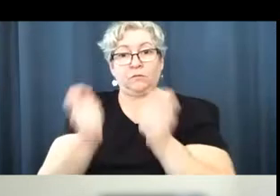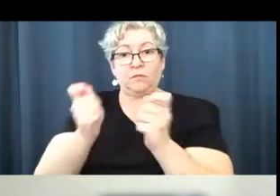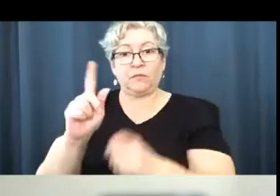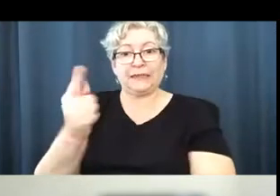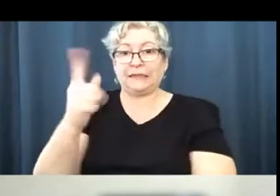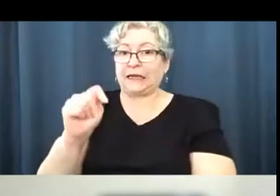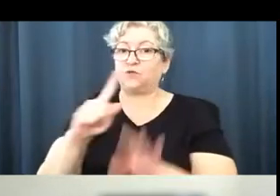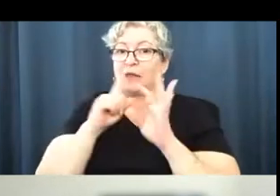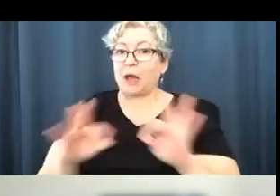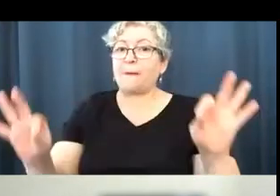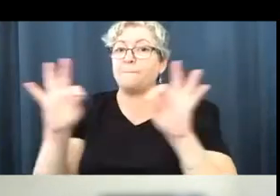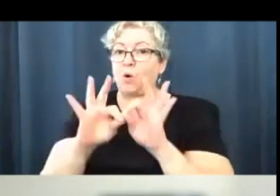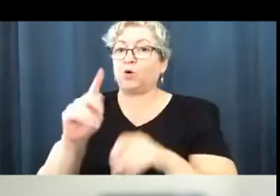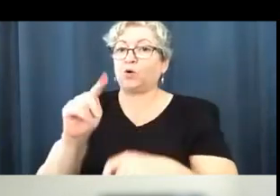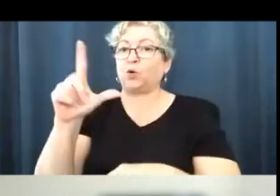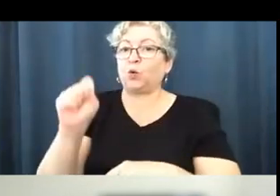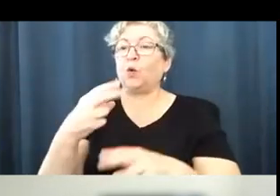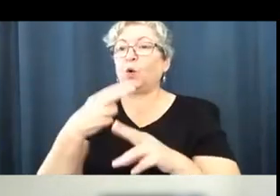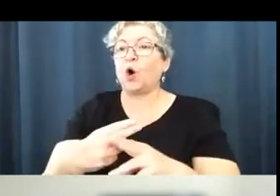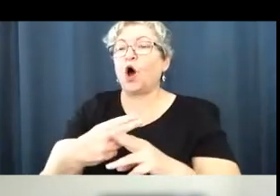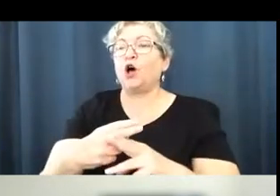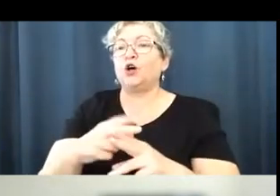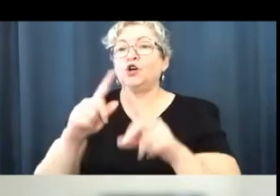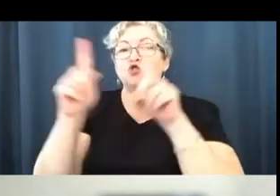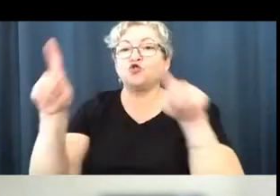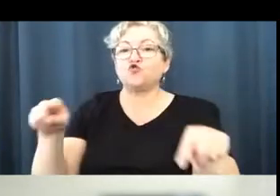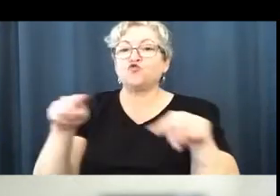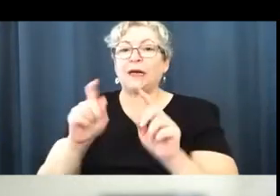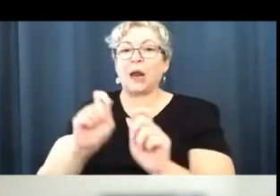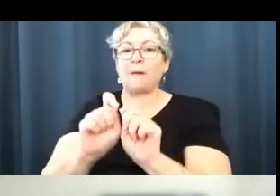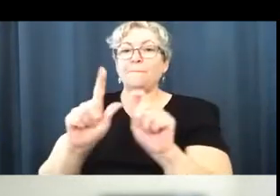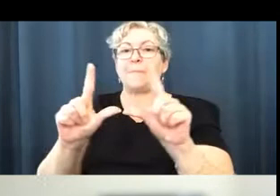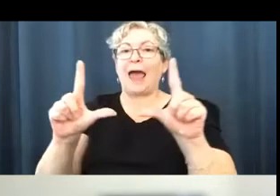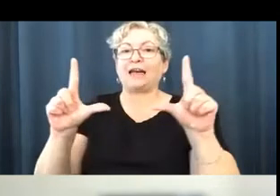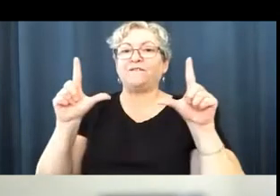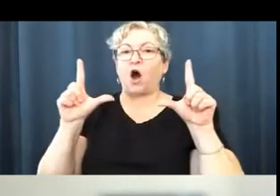So those are things tools like called screen magnifiers that people use, there's built into your computers now,